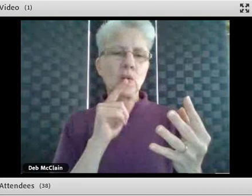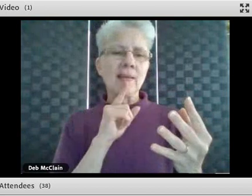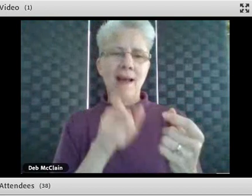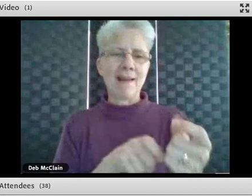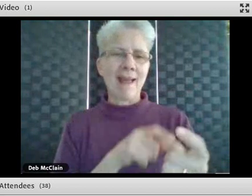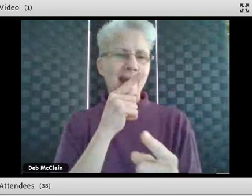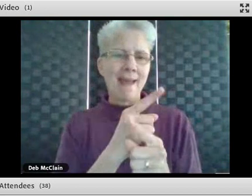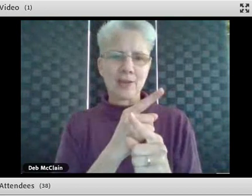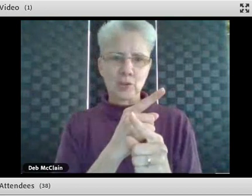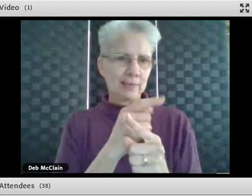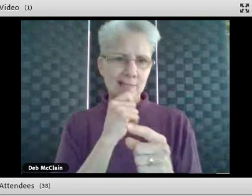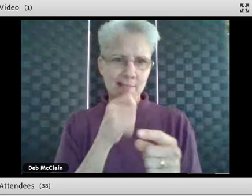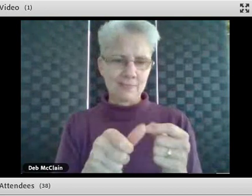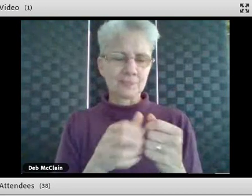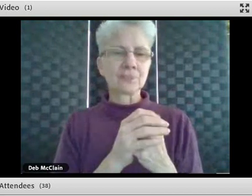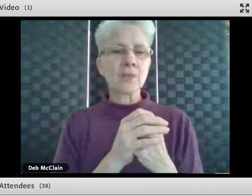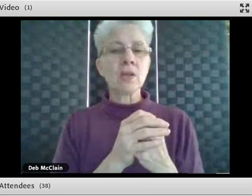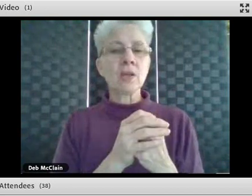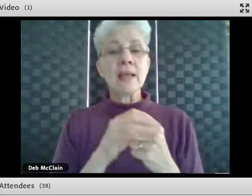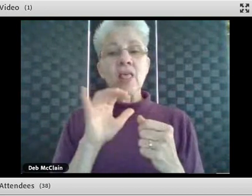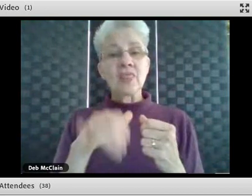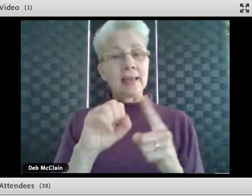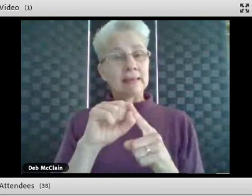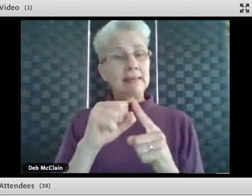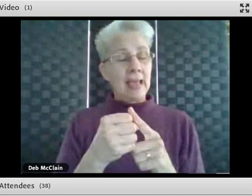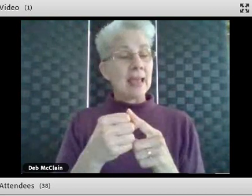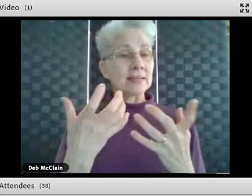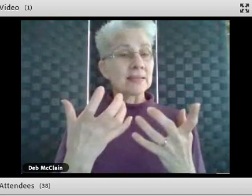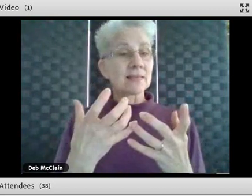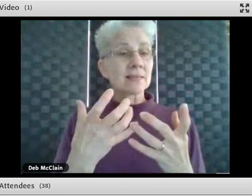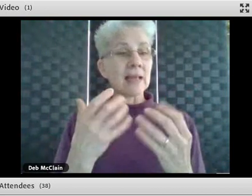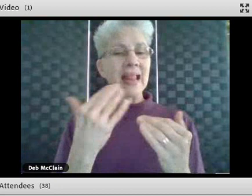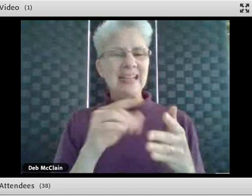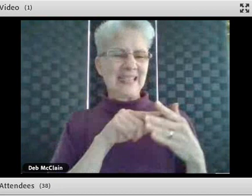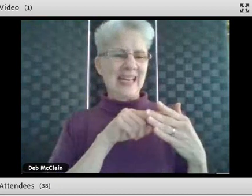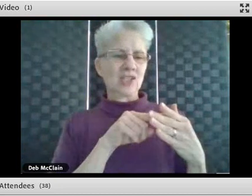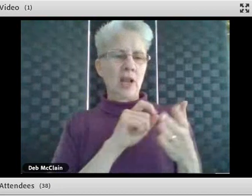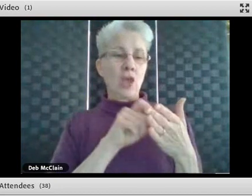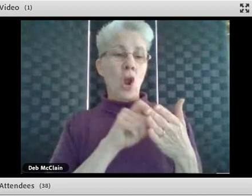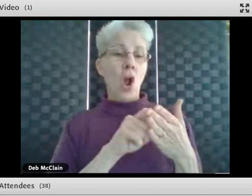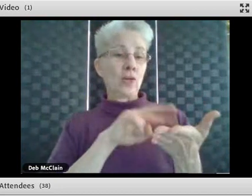So, in this case, at least initially, the author's intent was to present